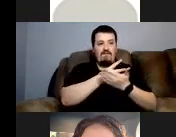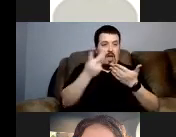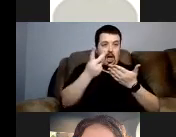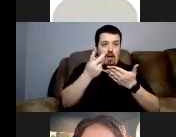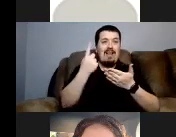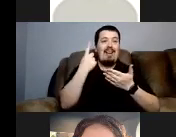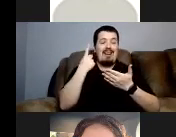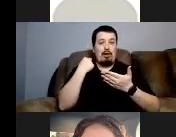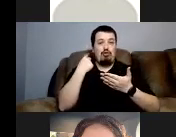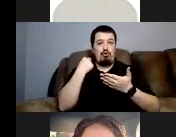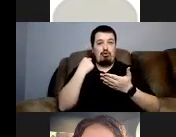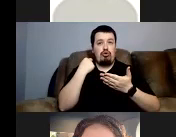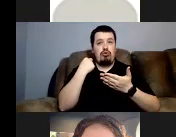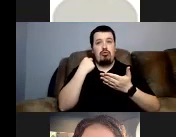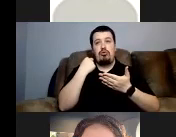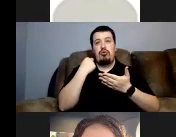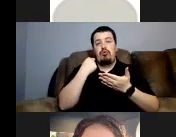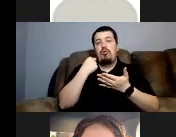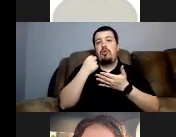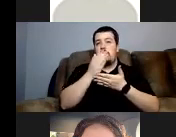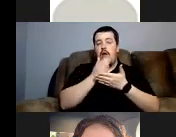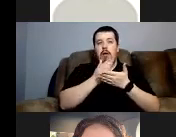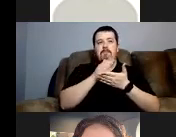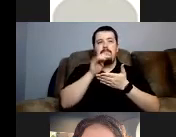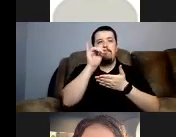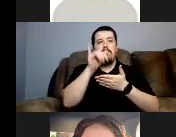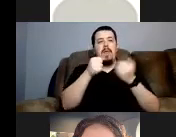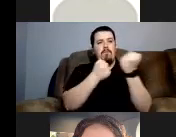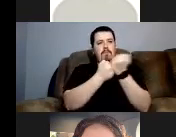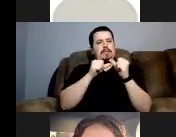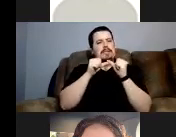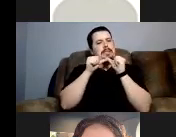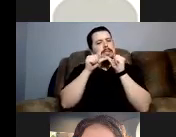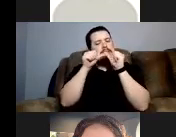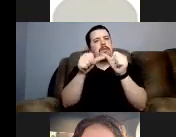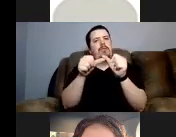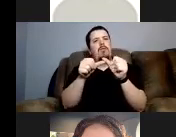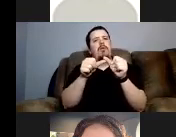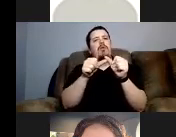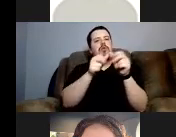uh of which the sponsor would like to continue on this year will carry over from last year to